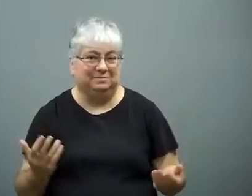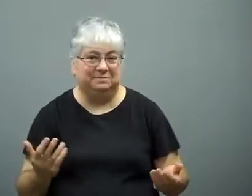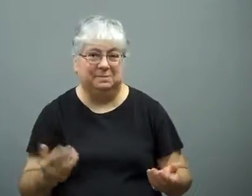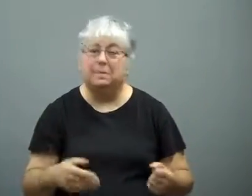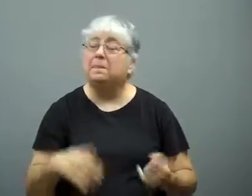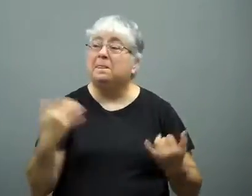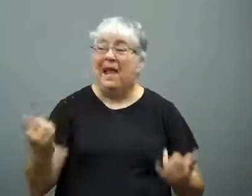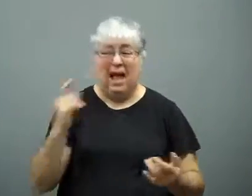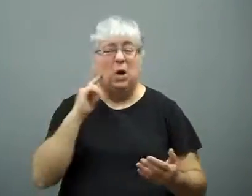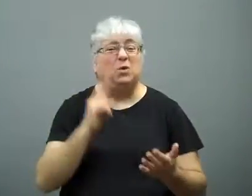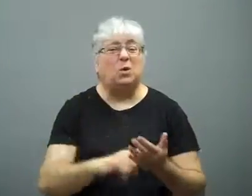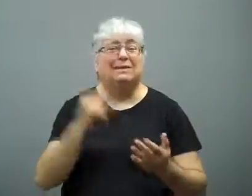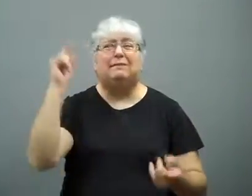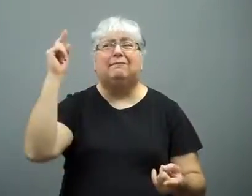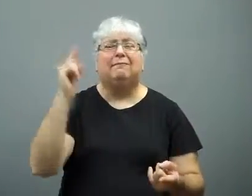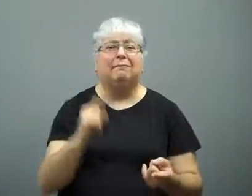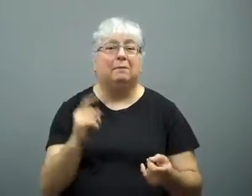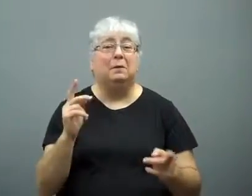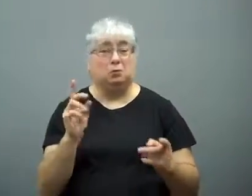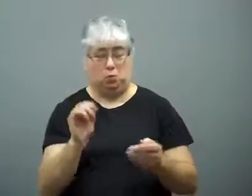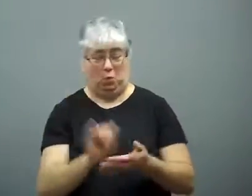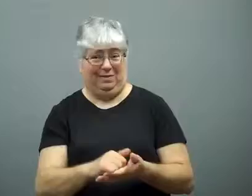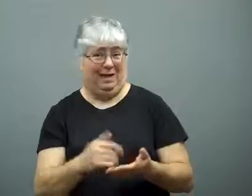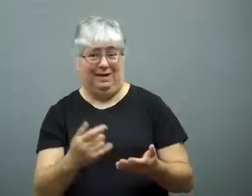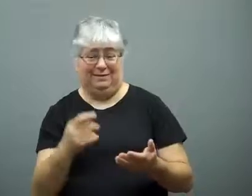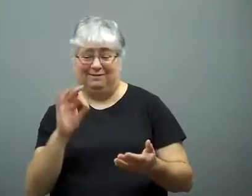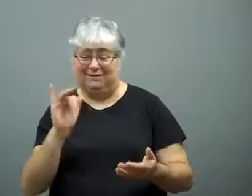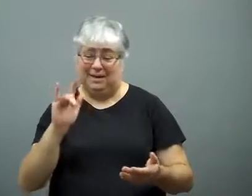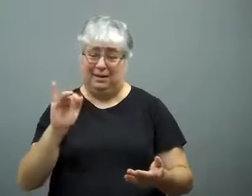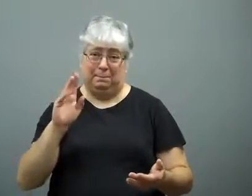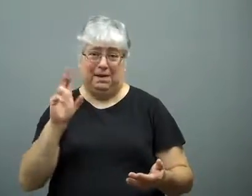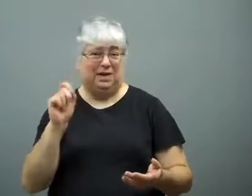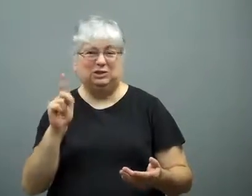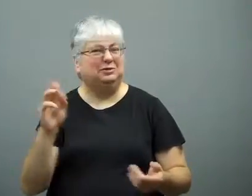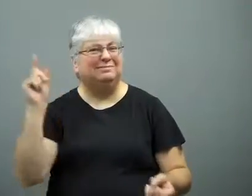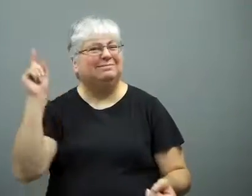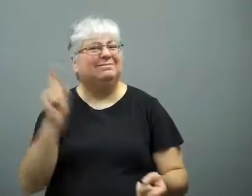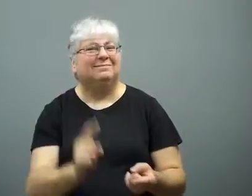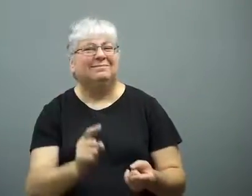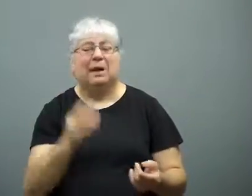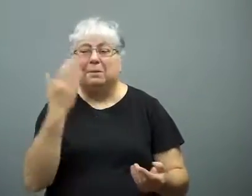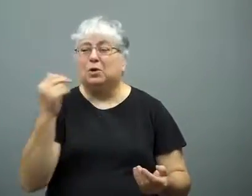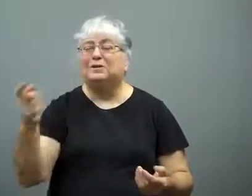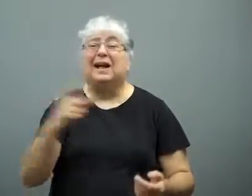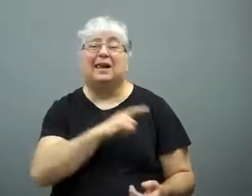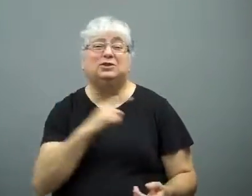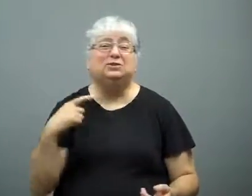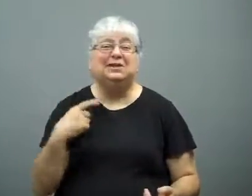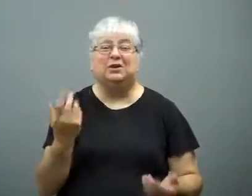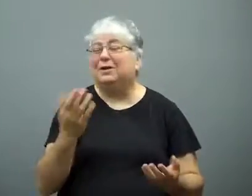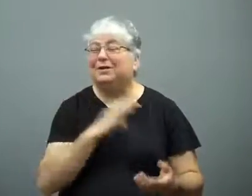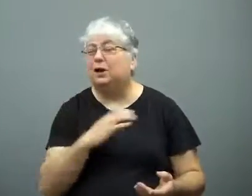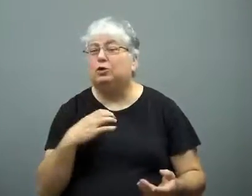There has been a reduction in the use of filibusters.